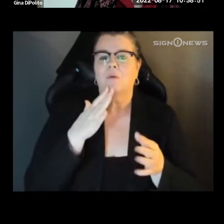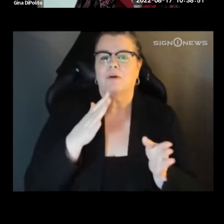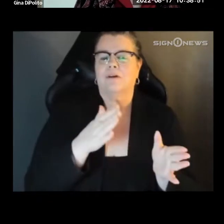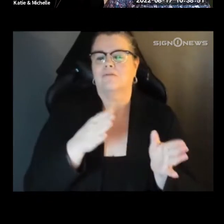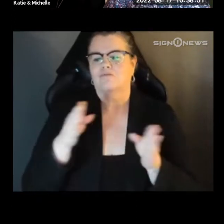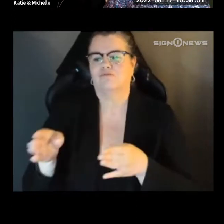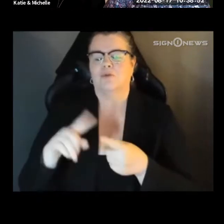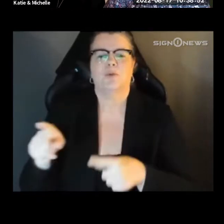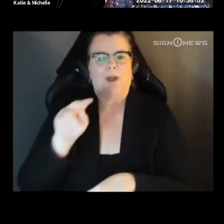let's see okay